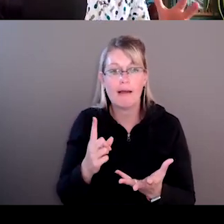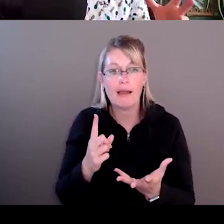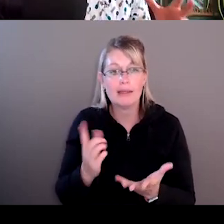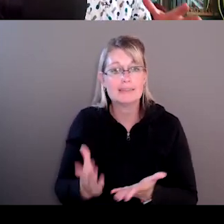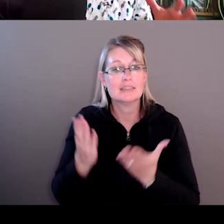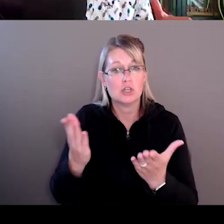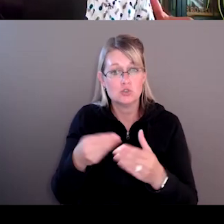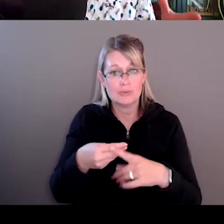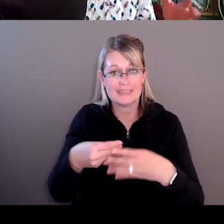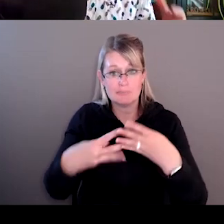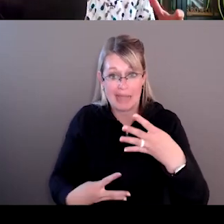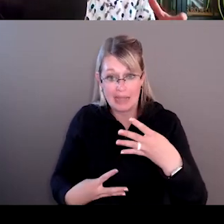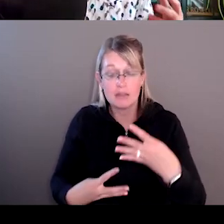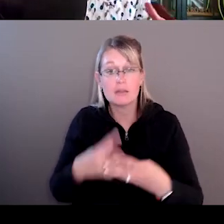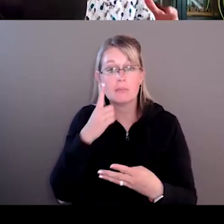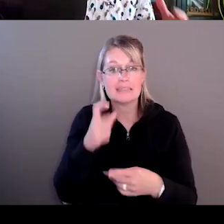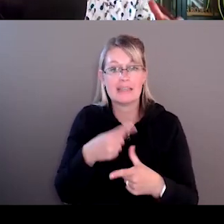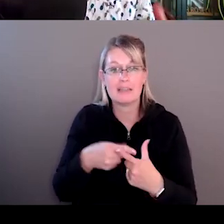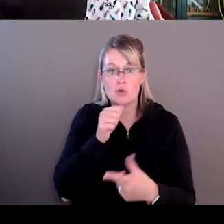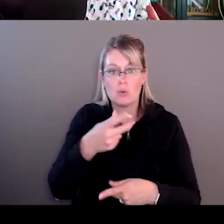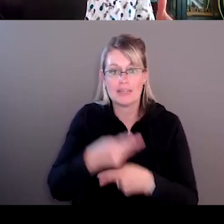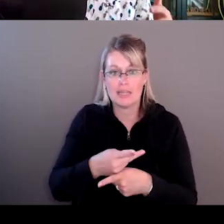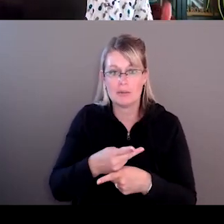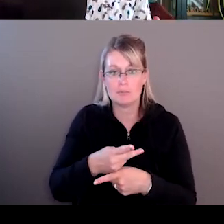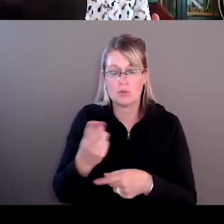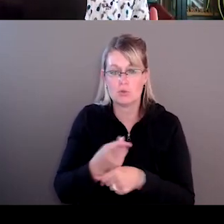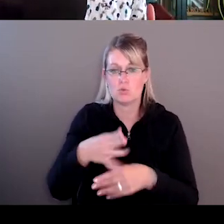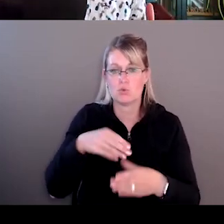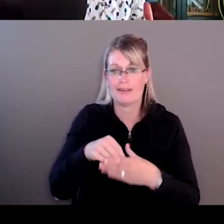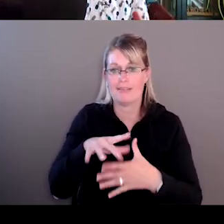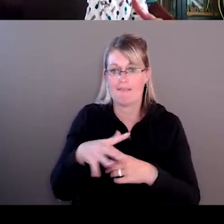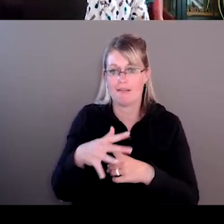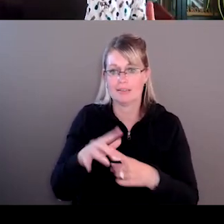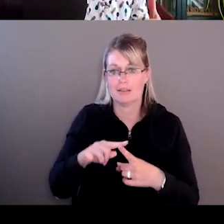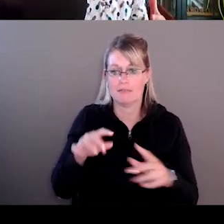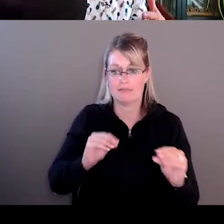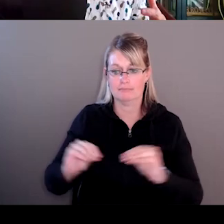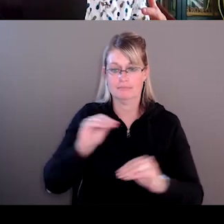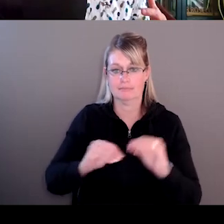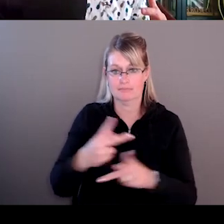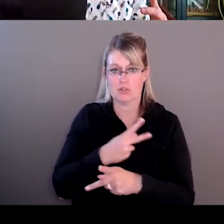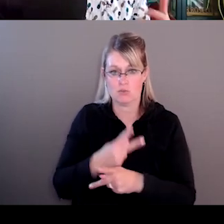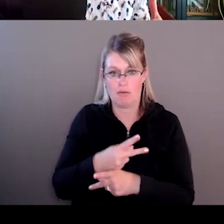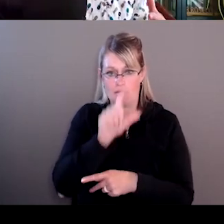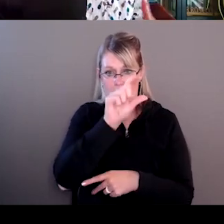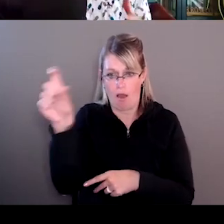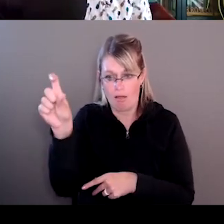because youare no longer keeping the user in the context of navigating the columns and rows of the